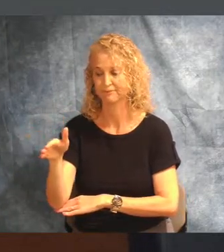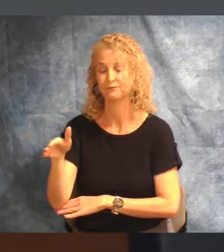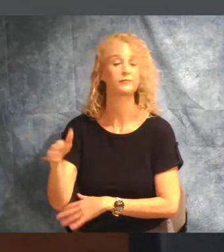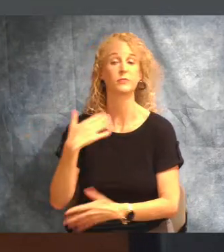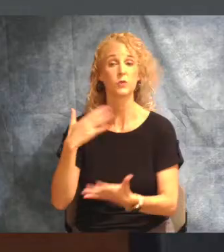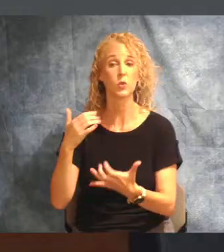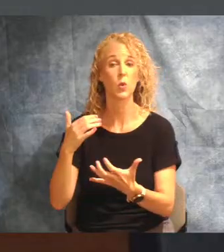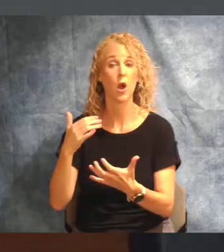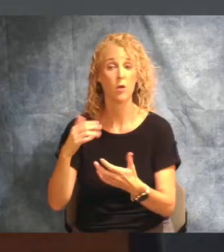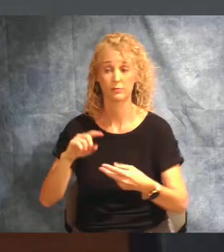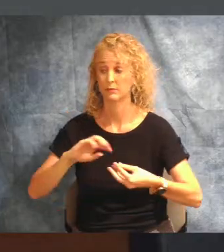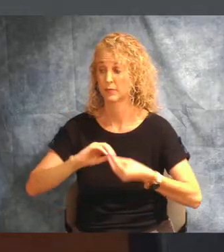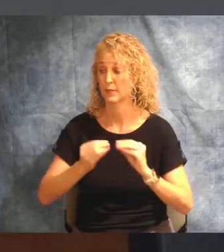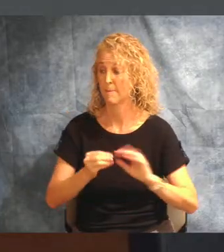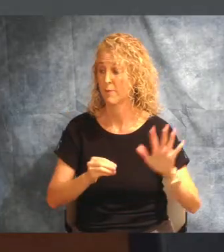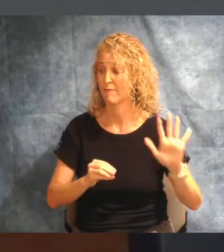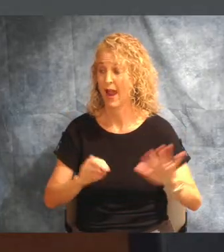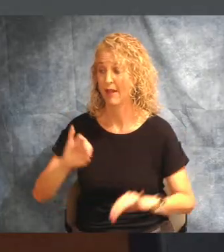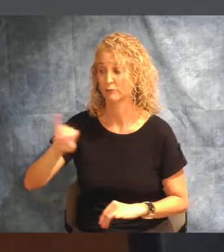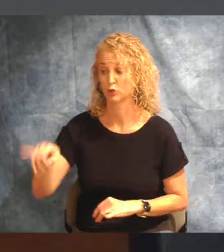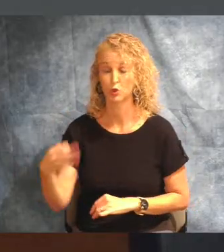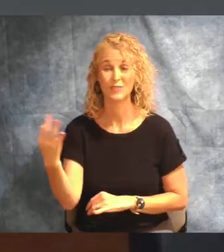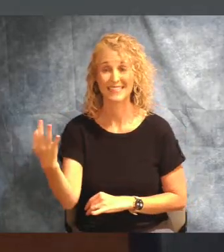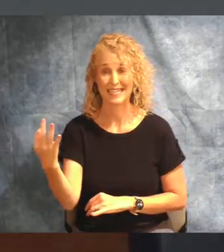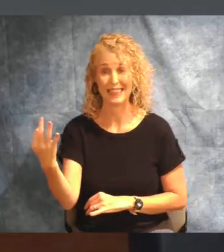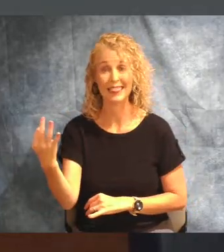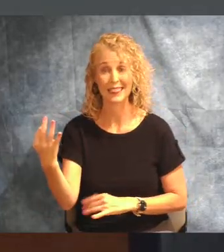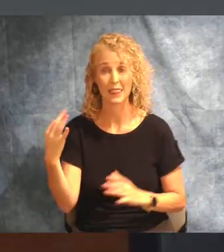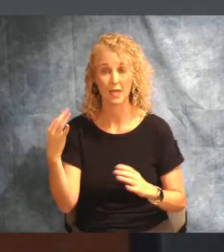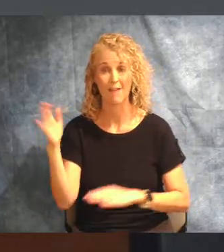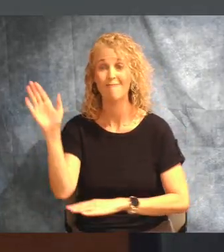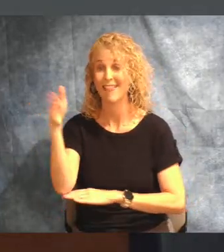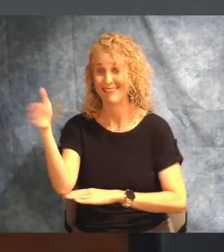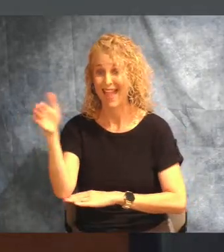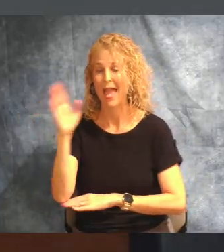holiday and directing county facilities to fly the Junteenth flag at county buildings.